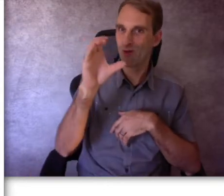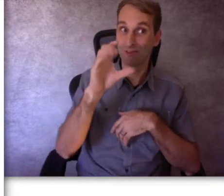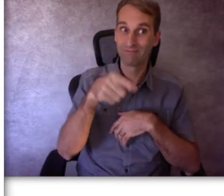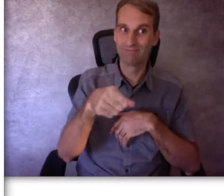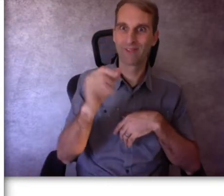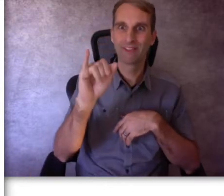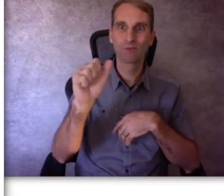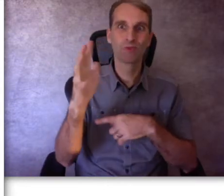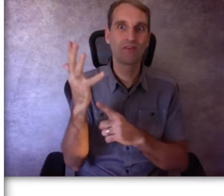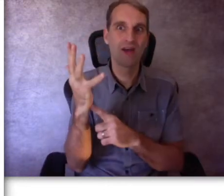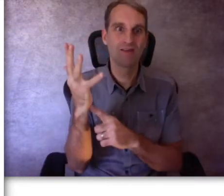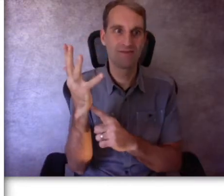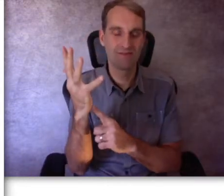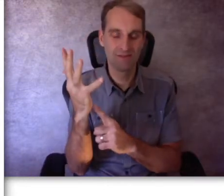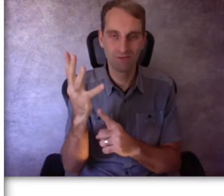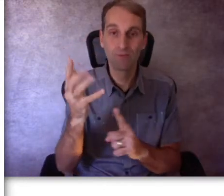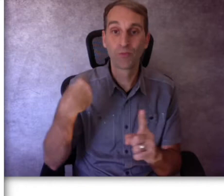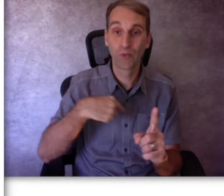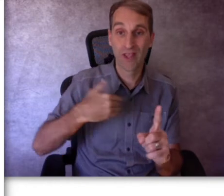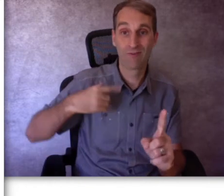This is the browse feature and we have Issue No. 5 available in the Browse feature.